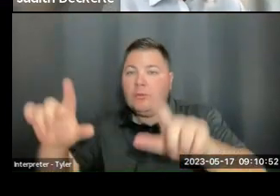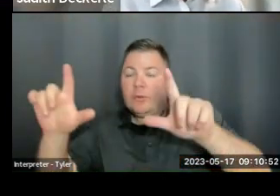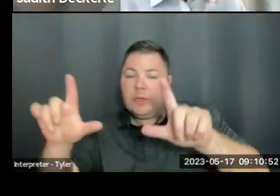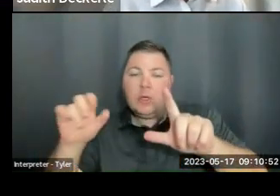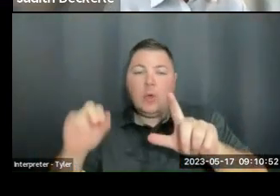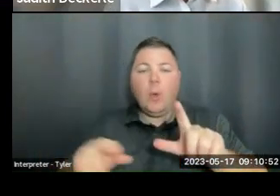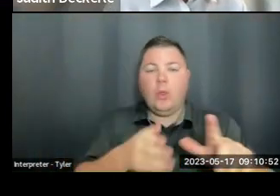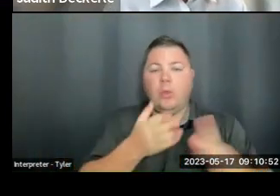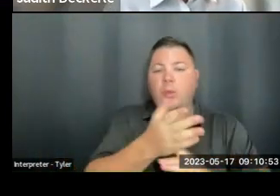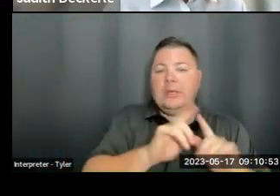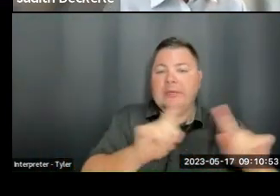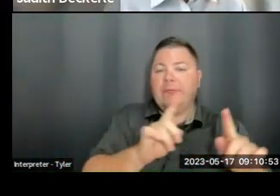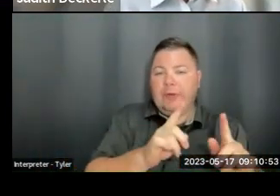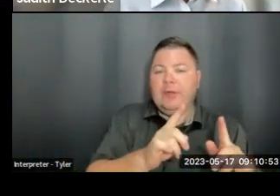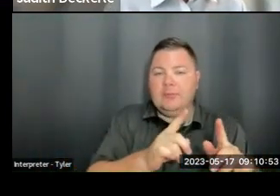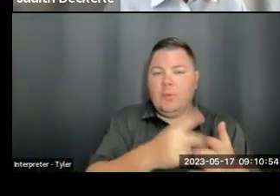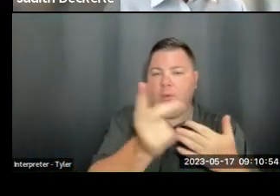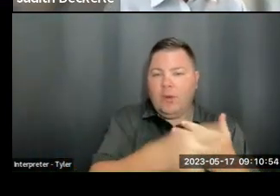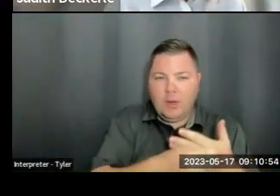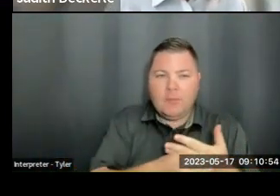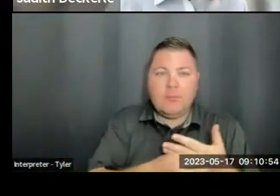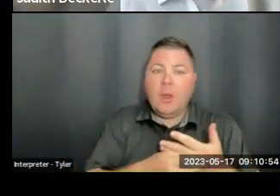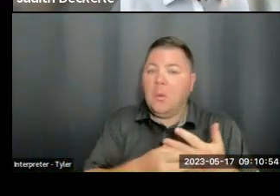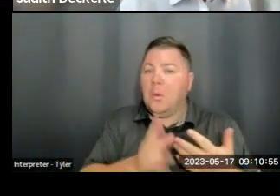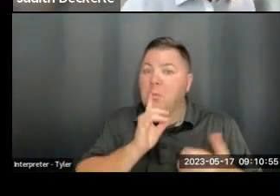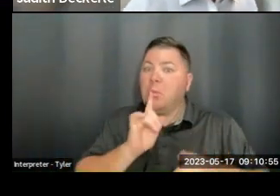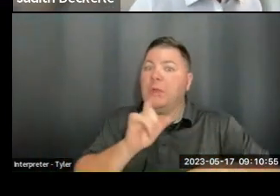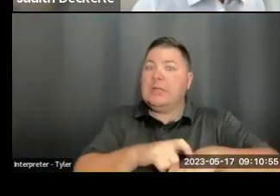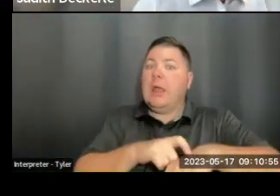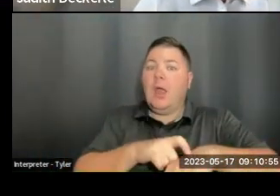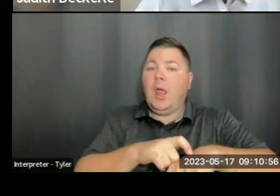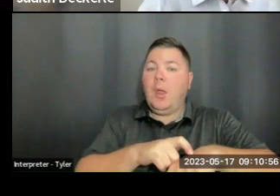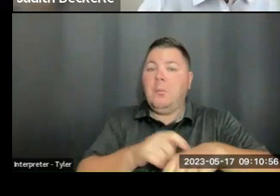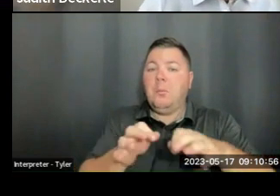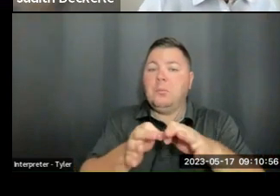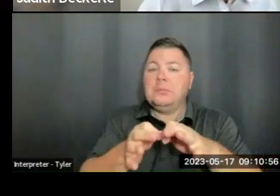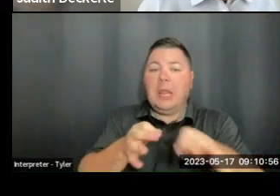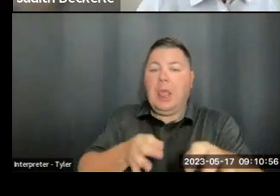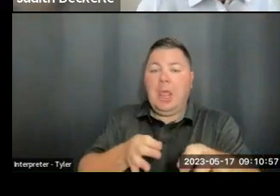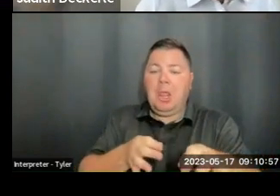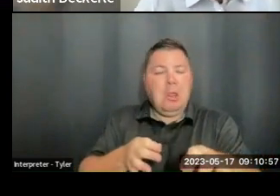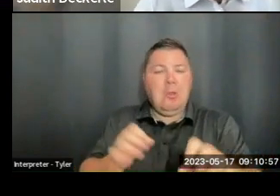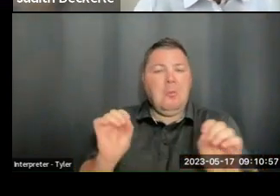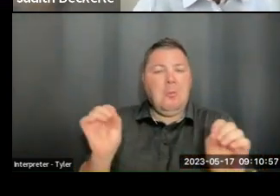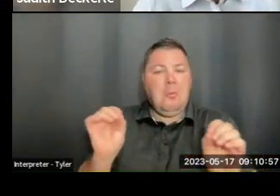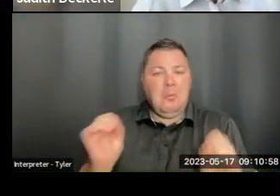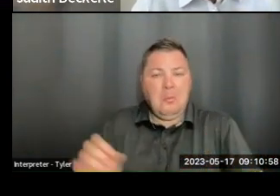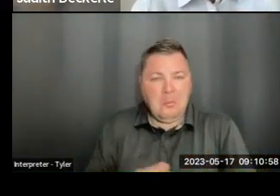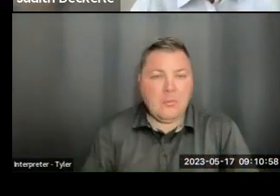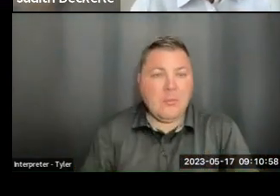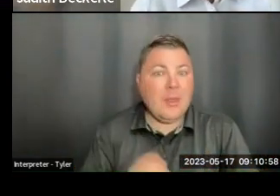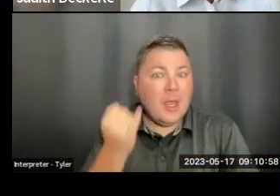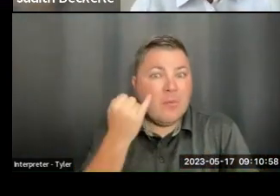remotely and streams back to the user. Realtime with virtually no delay.